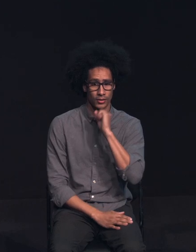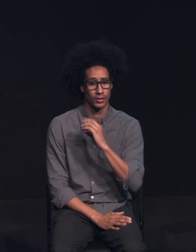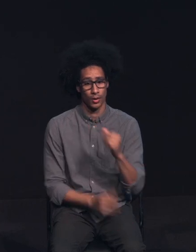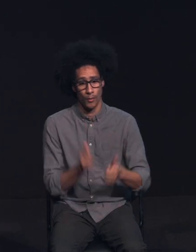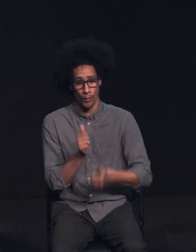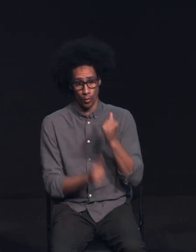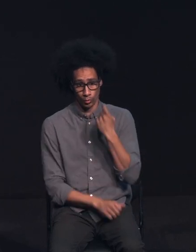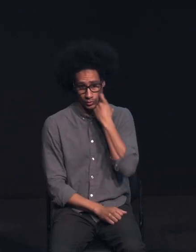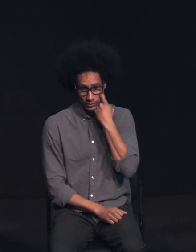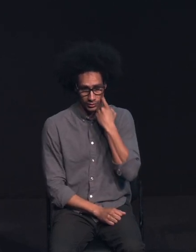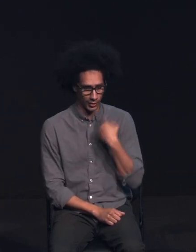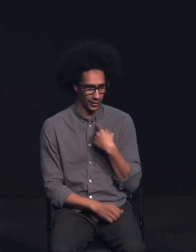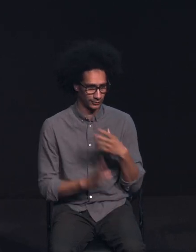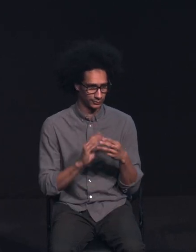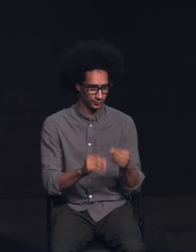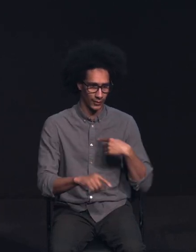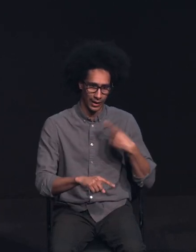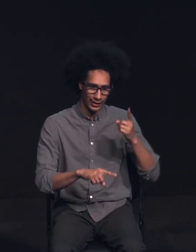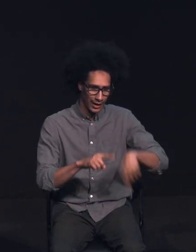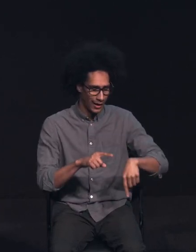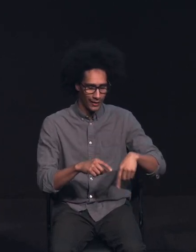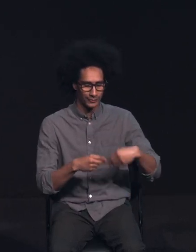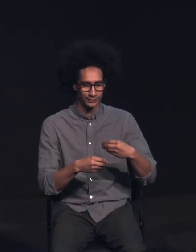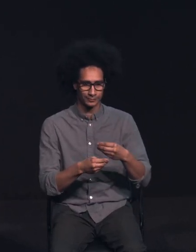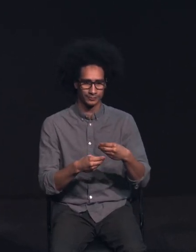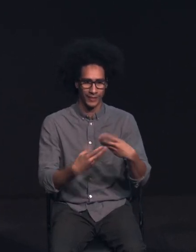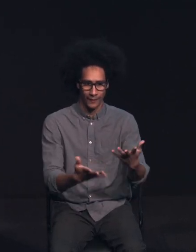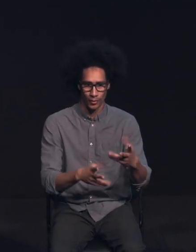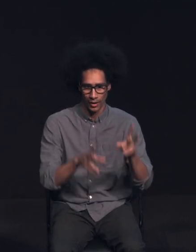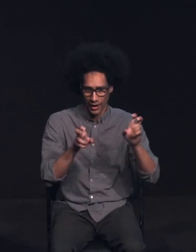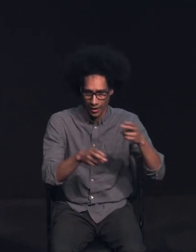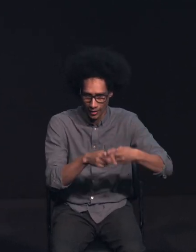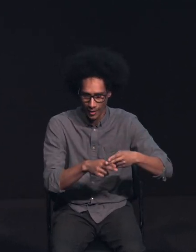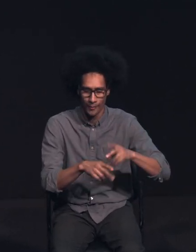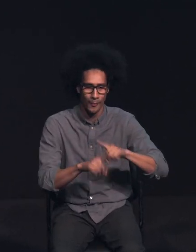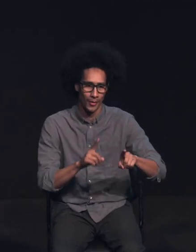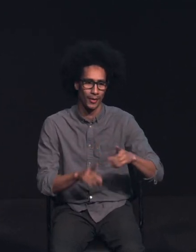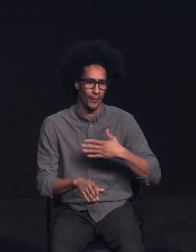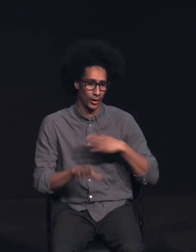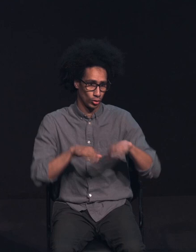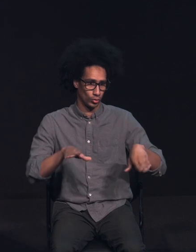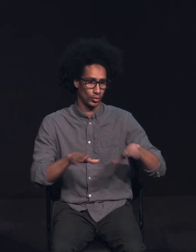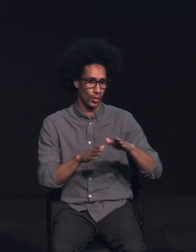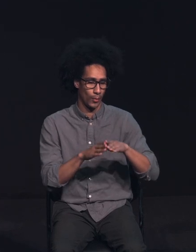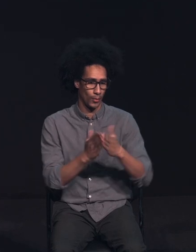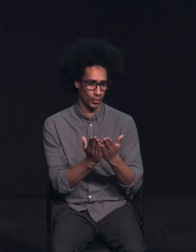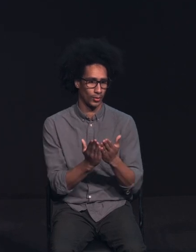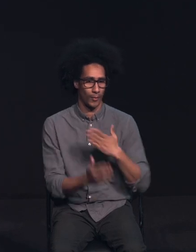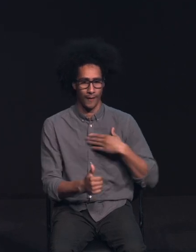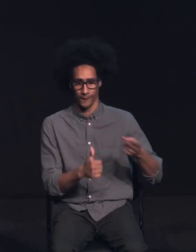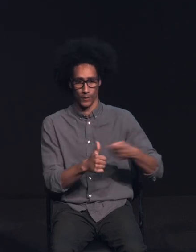said--I can't give the title right now, but my children's book--my first children's specific book will